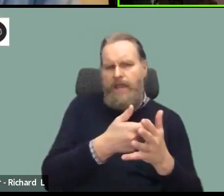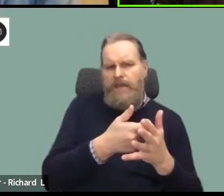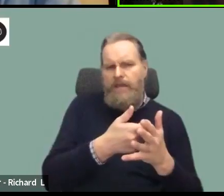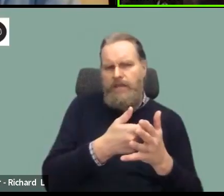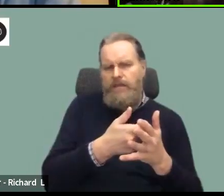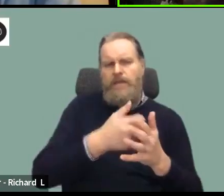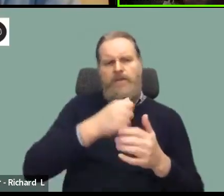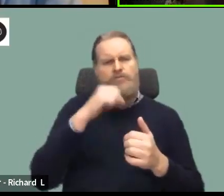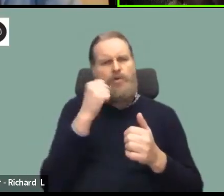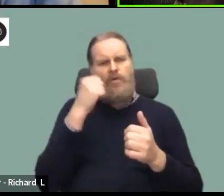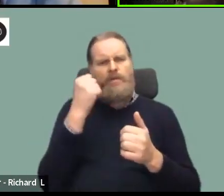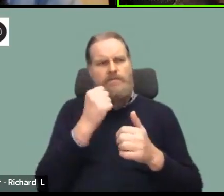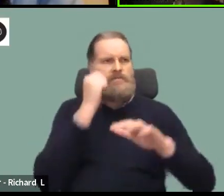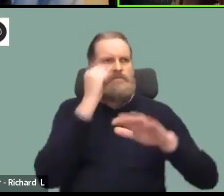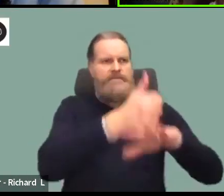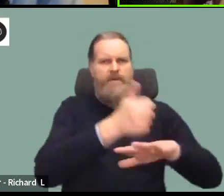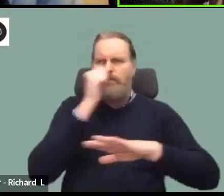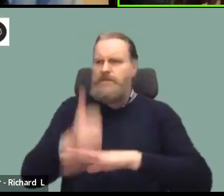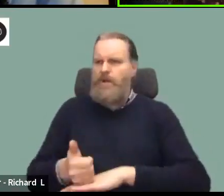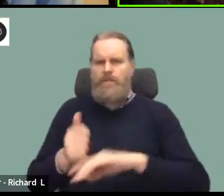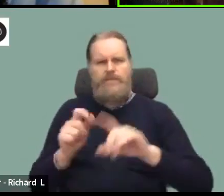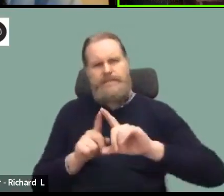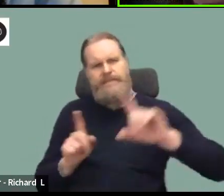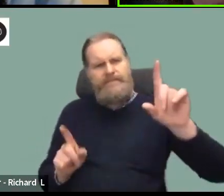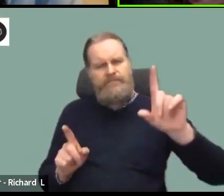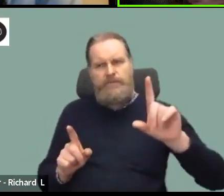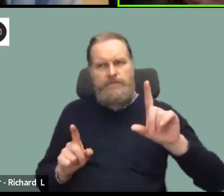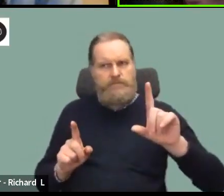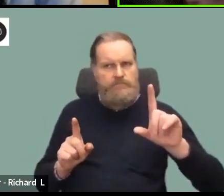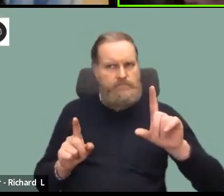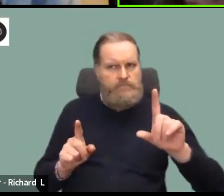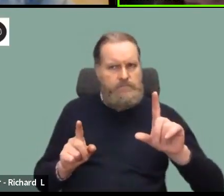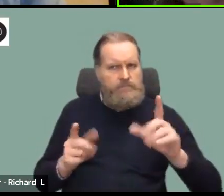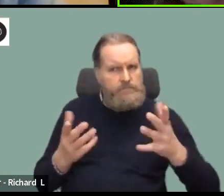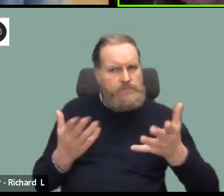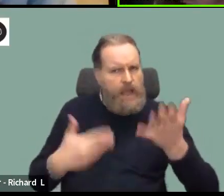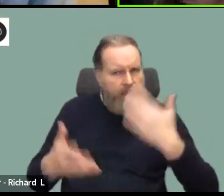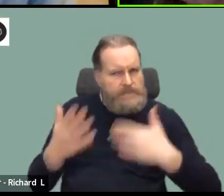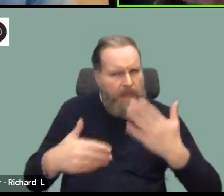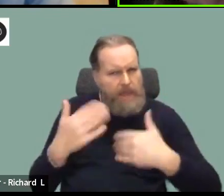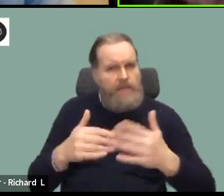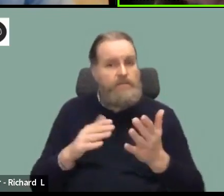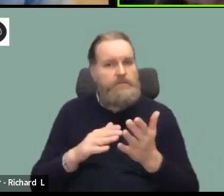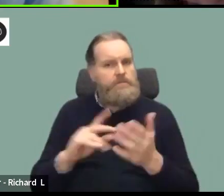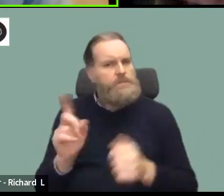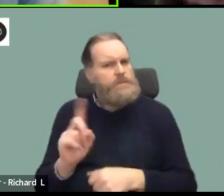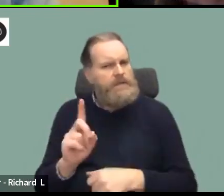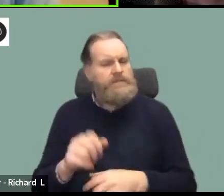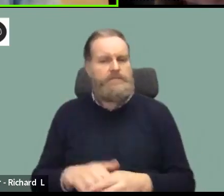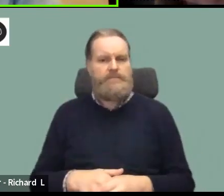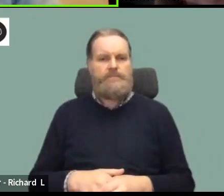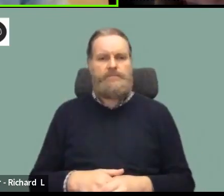from the UK Government the UK Government, how does that work in terms how does that work in terms of having a devolved administration having a devolved administration for governments so I don't know if you want. to just